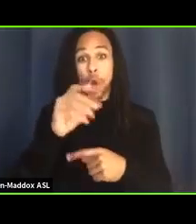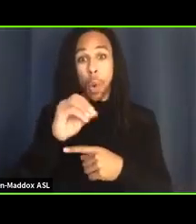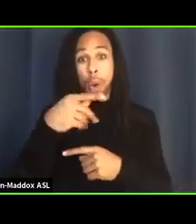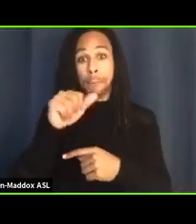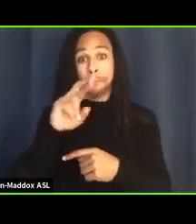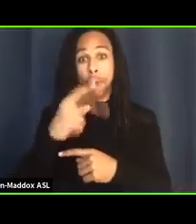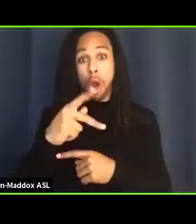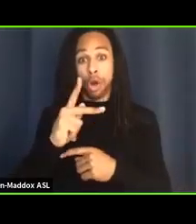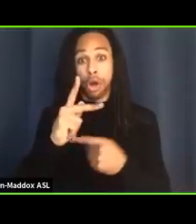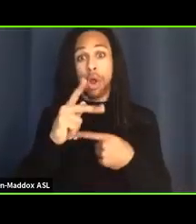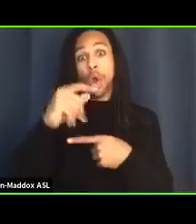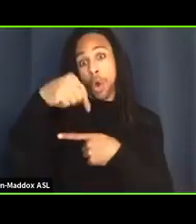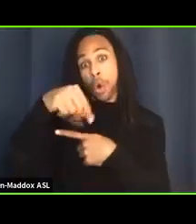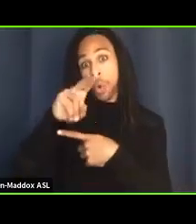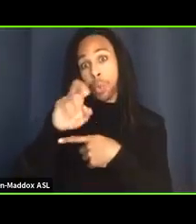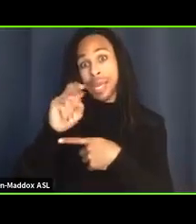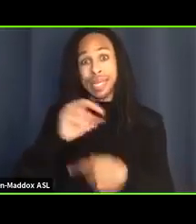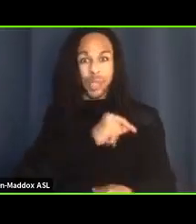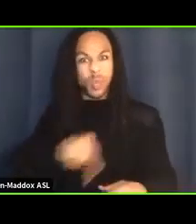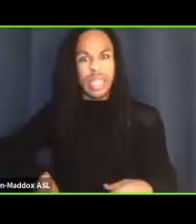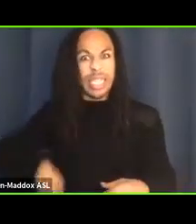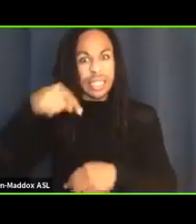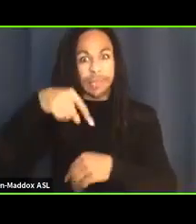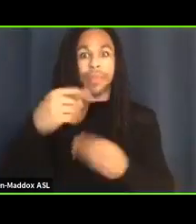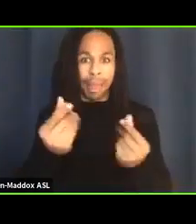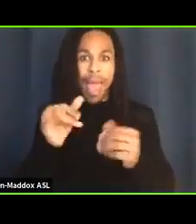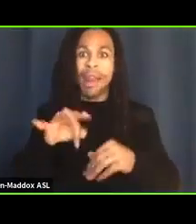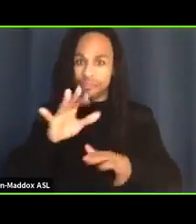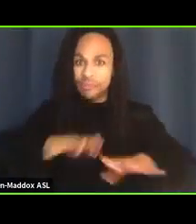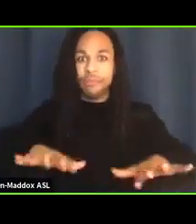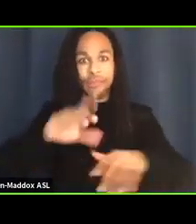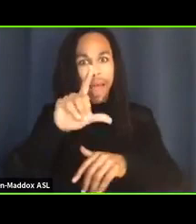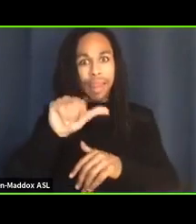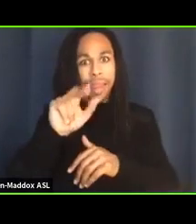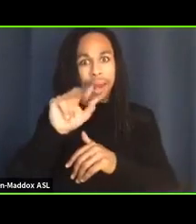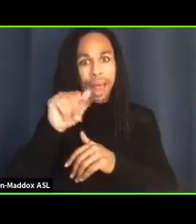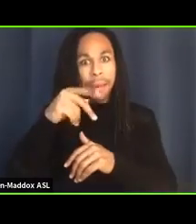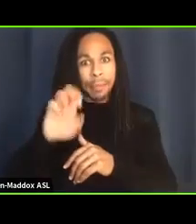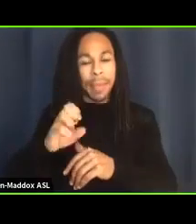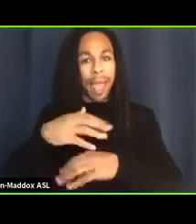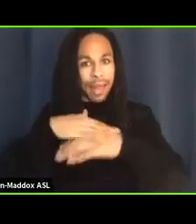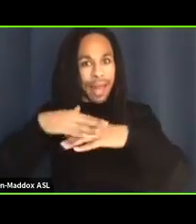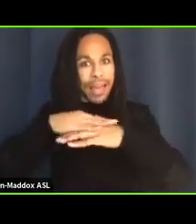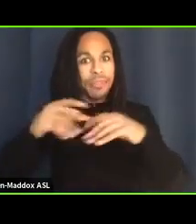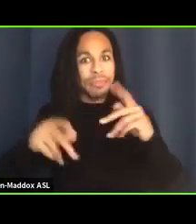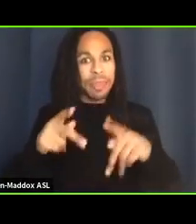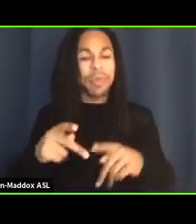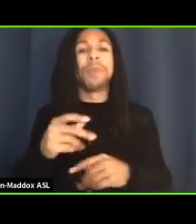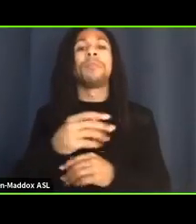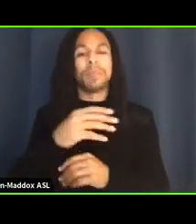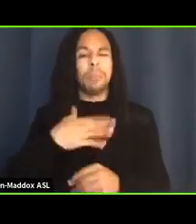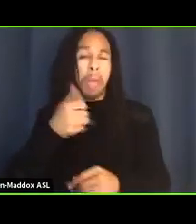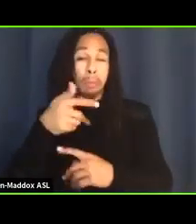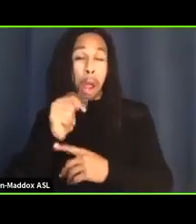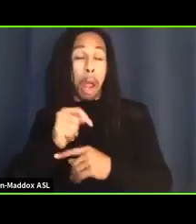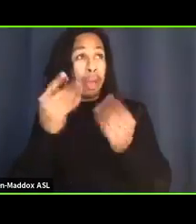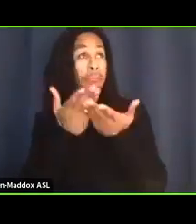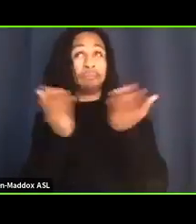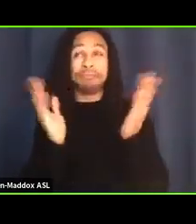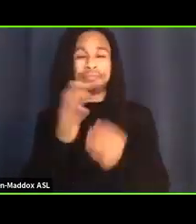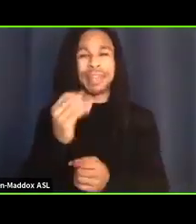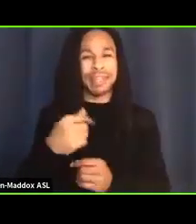is an honor to host this conversation with you all and have the array of speakers to